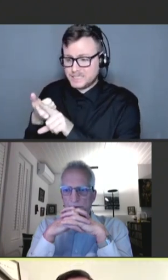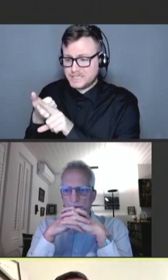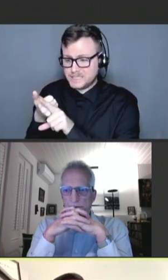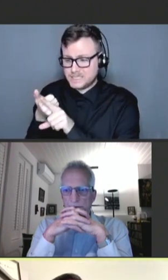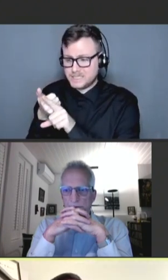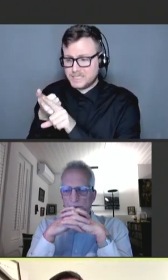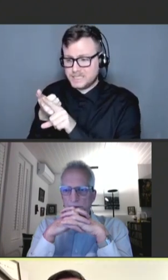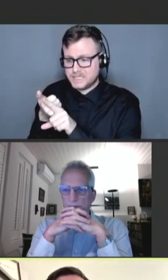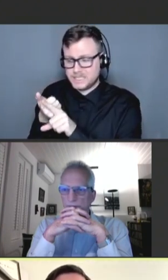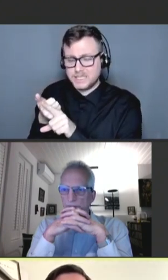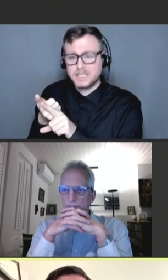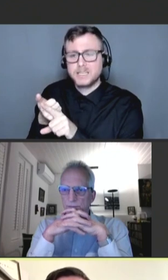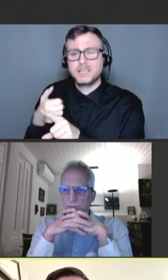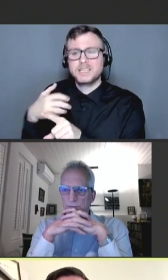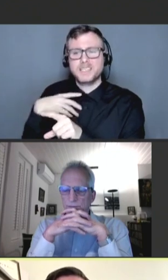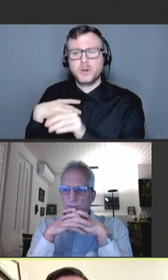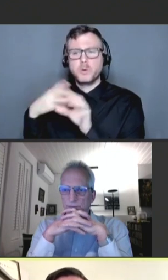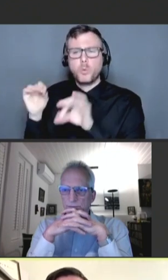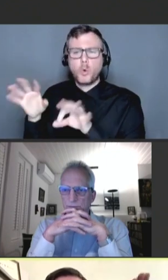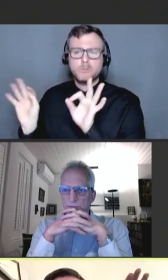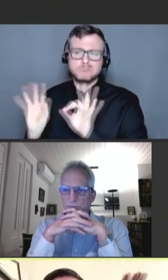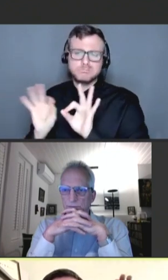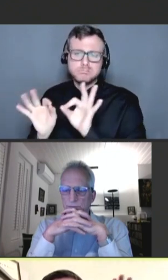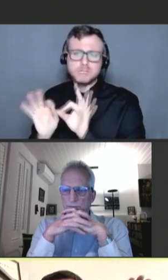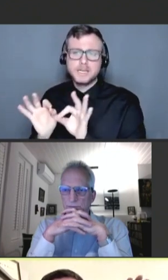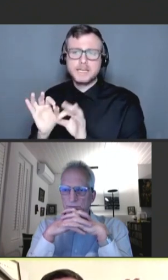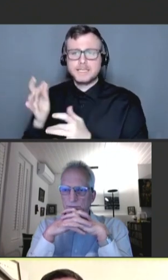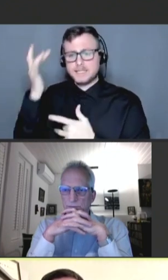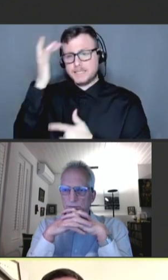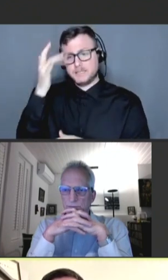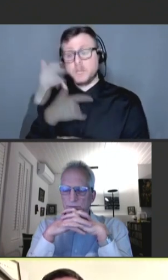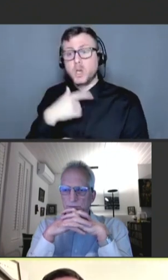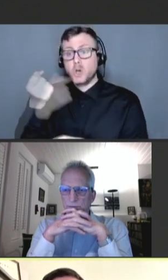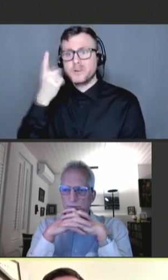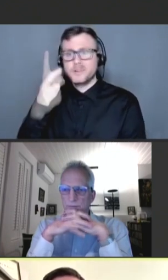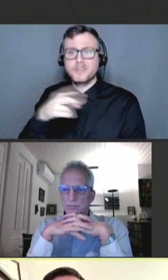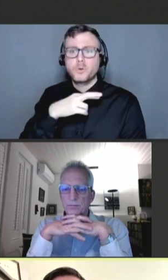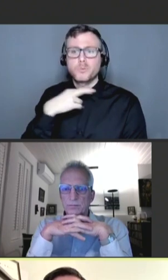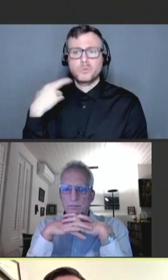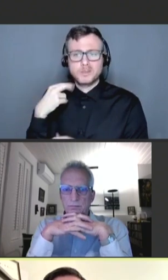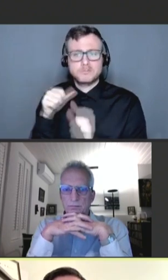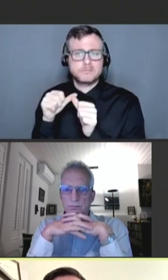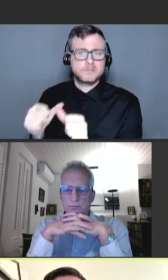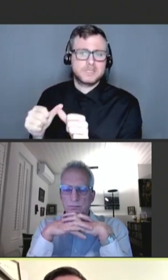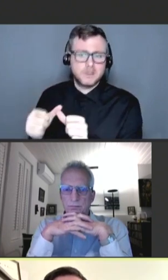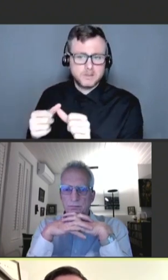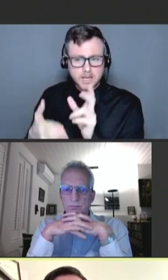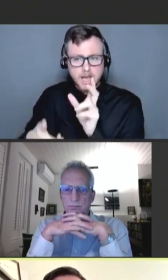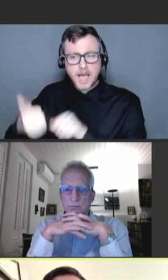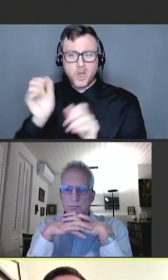a milder disease, the risk remains, you know, substantially higher than seasonal influenza.